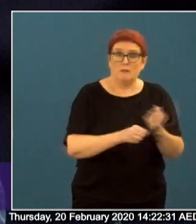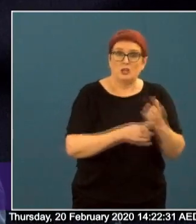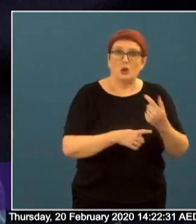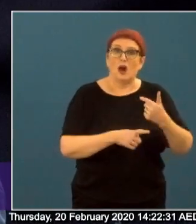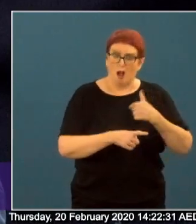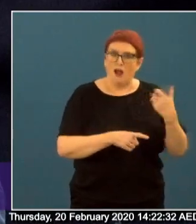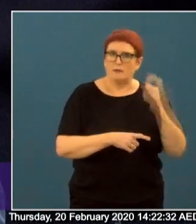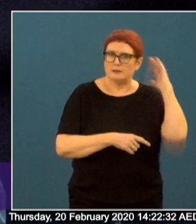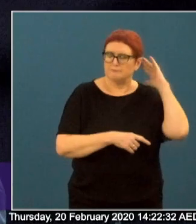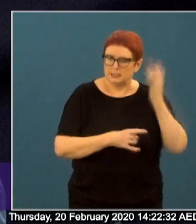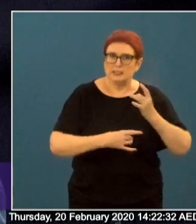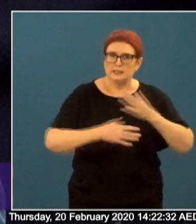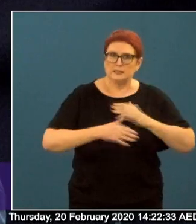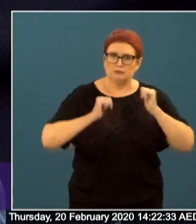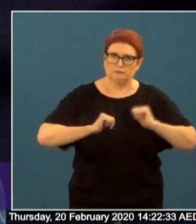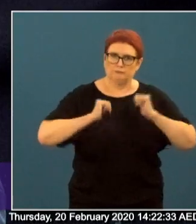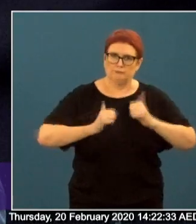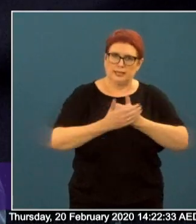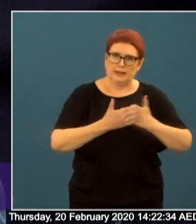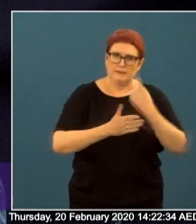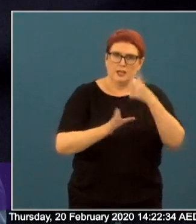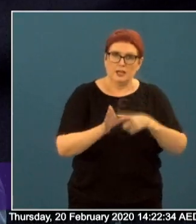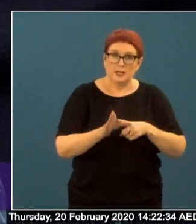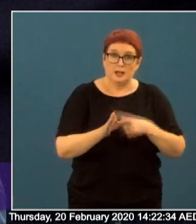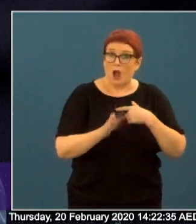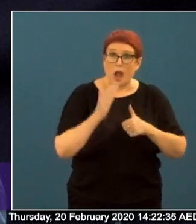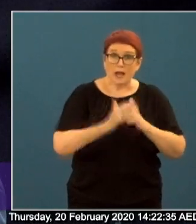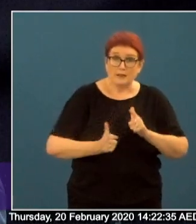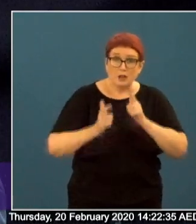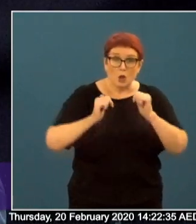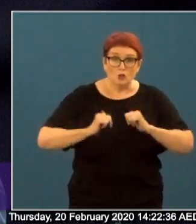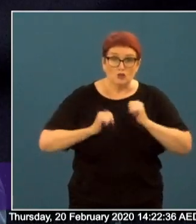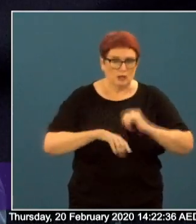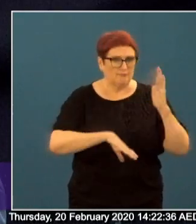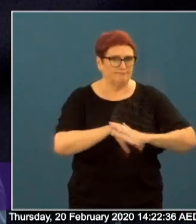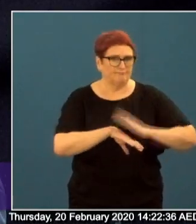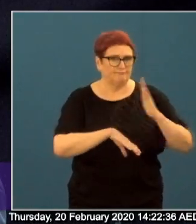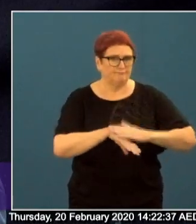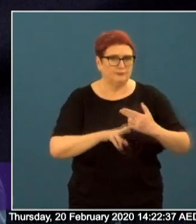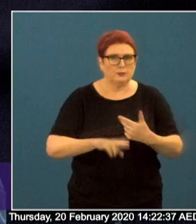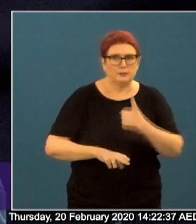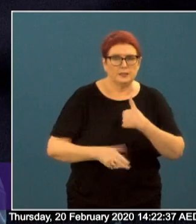And if I haven't, I get into trouble. All right. And statistics are given to the credentialers